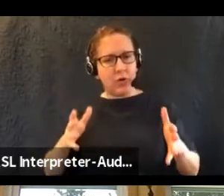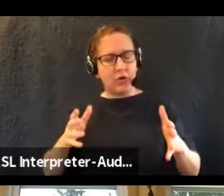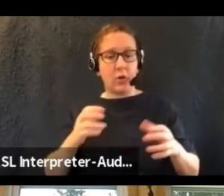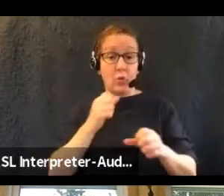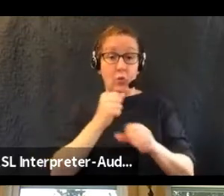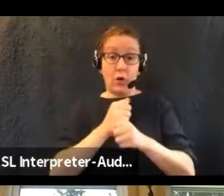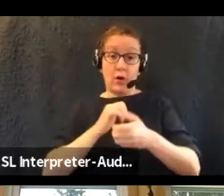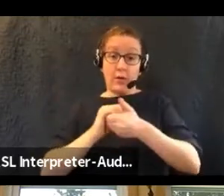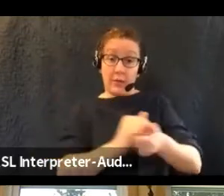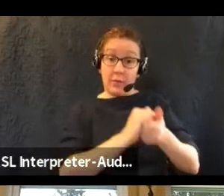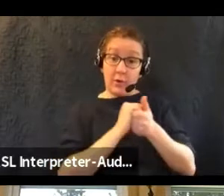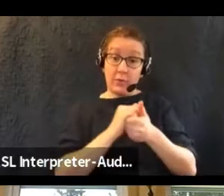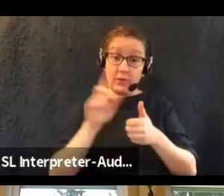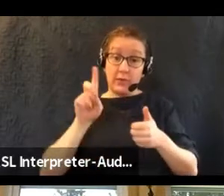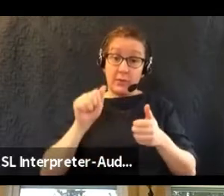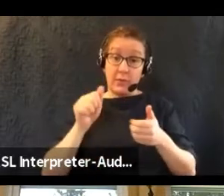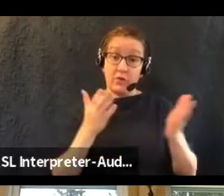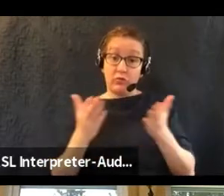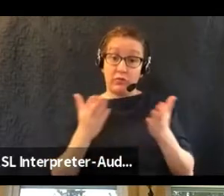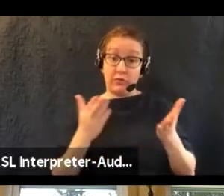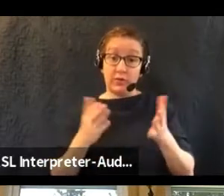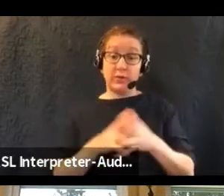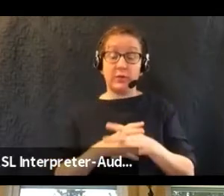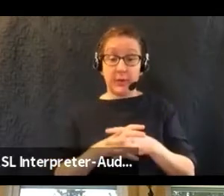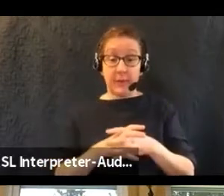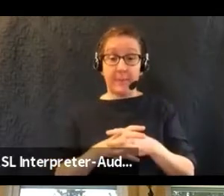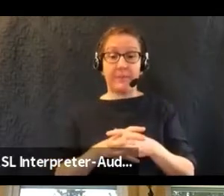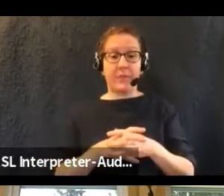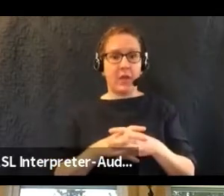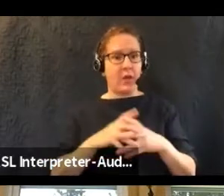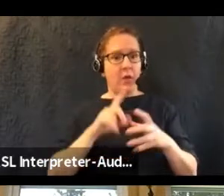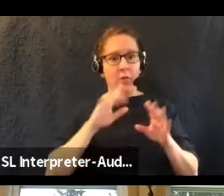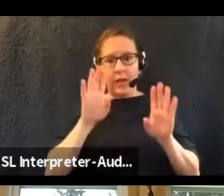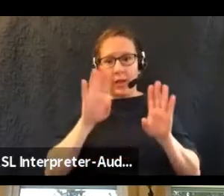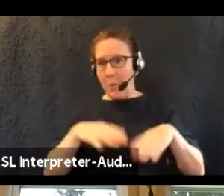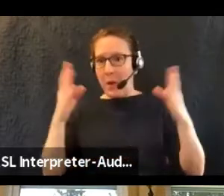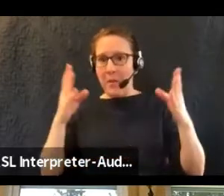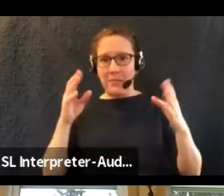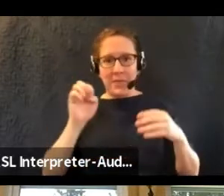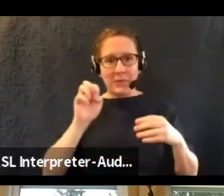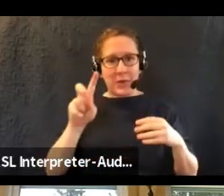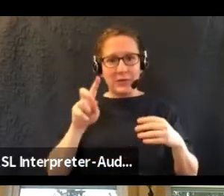with Disability Services to really open up the education abroad field for students with